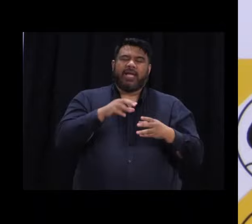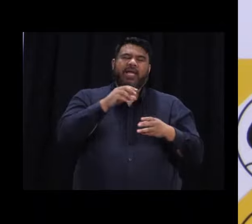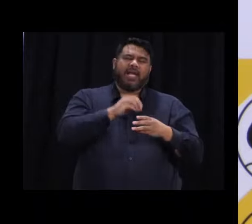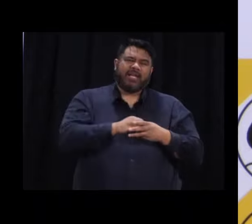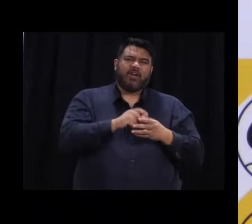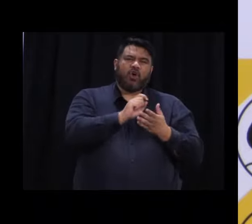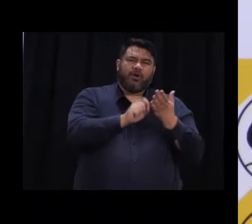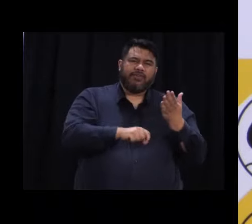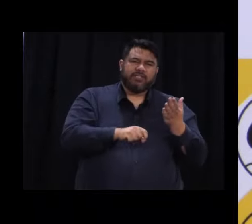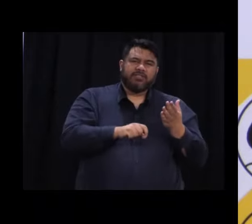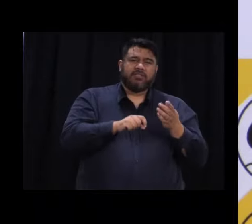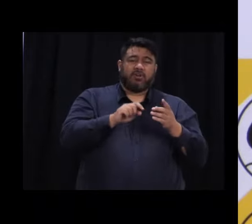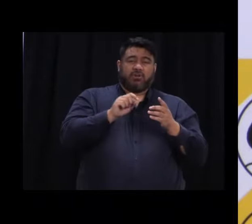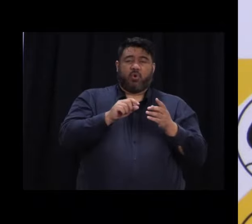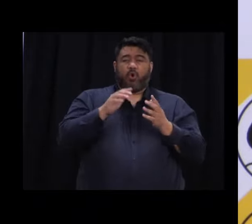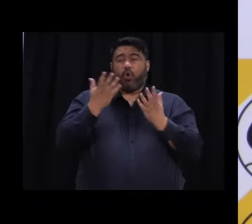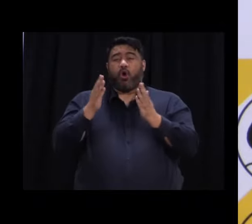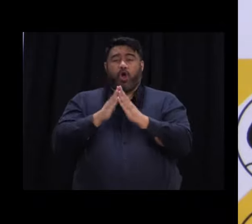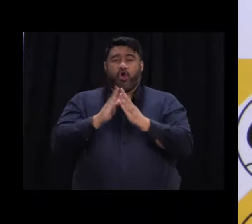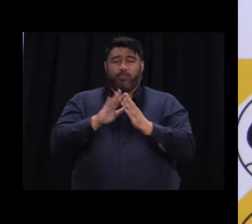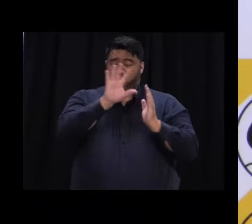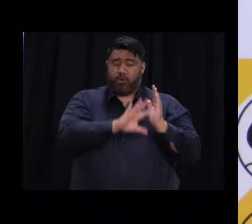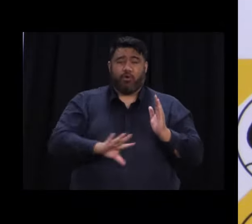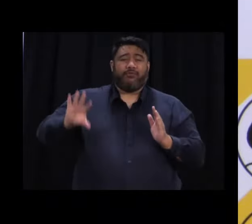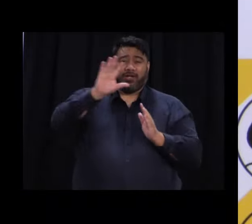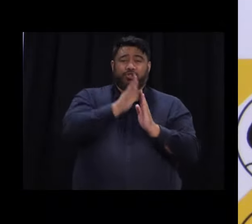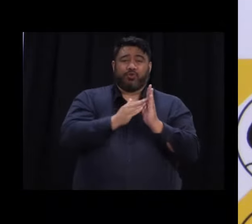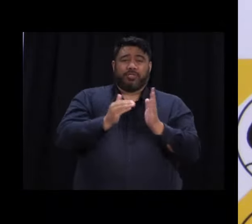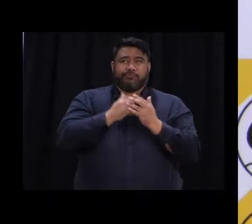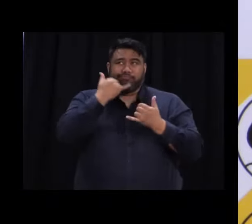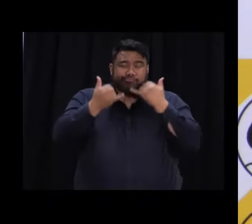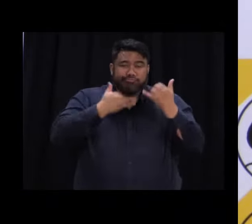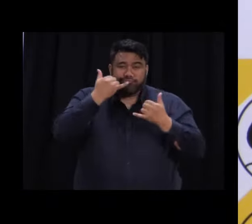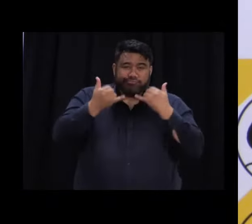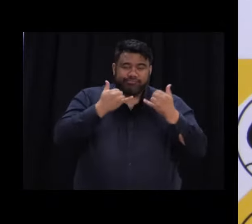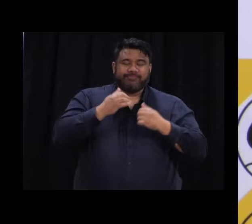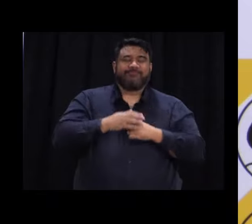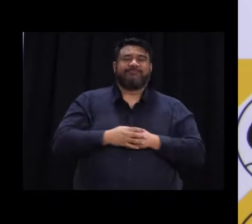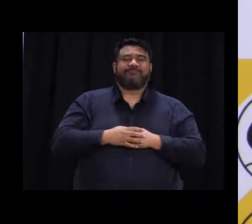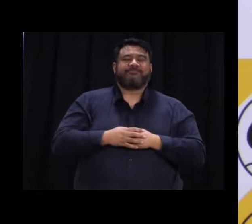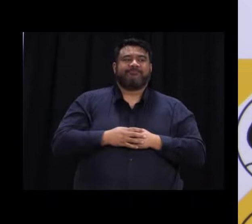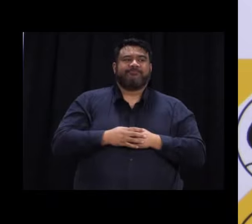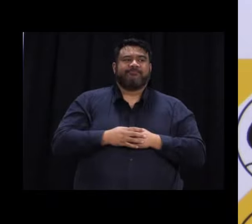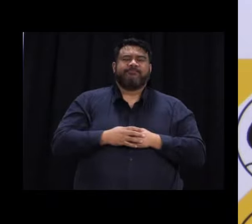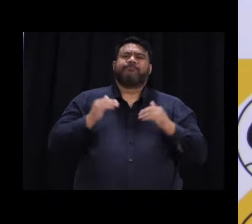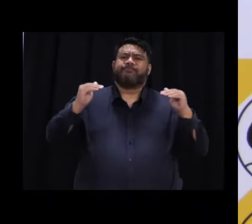tracers in call centres and other places around the countr. I do have some of the key